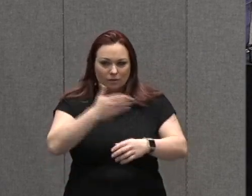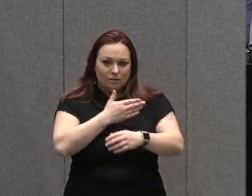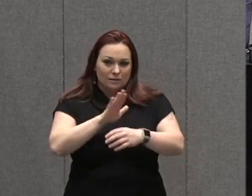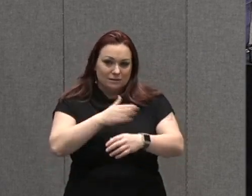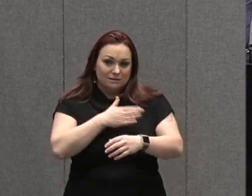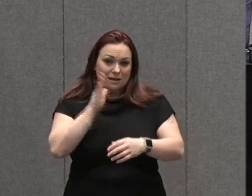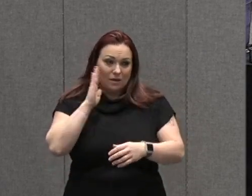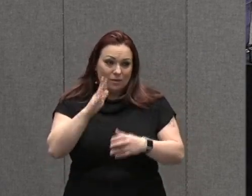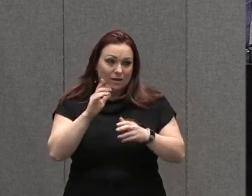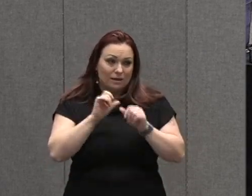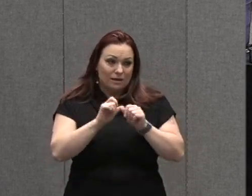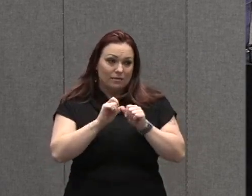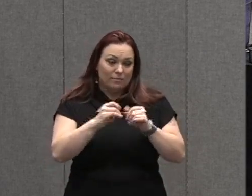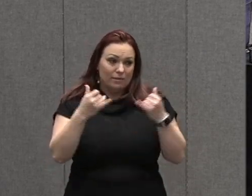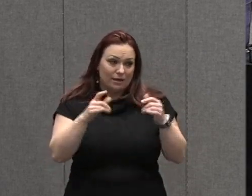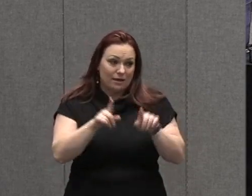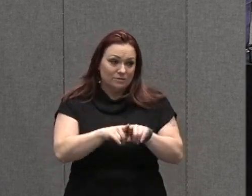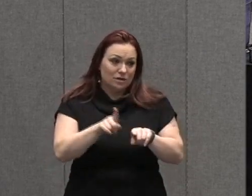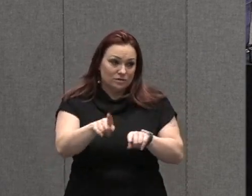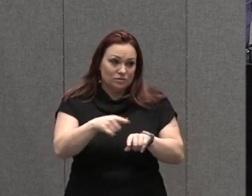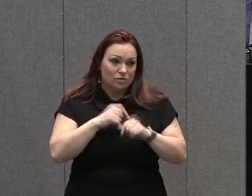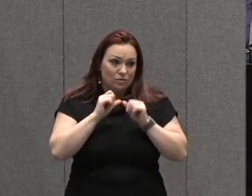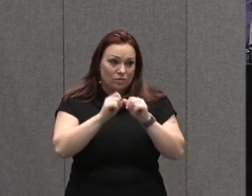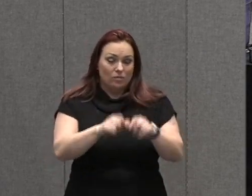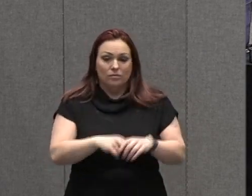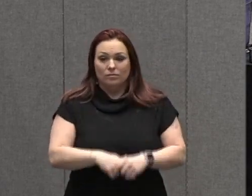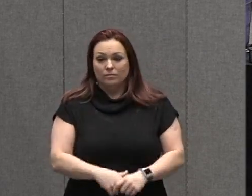And I'm just gonna keep playing as long as you go, okay? Okay. Muy bien.